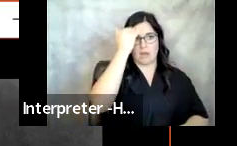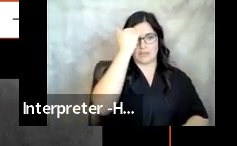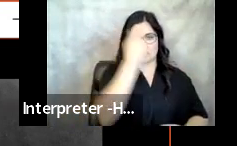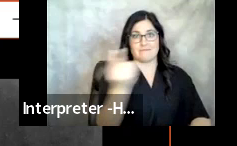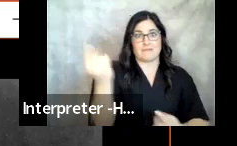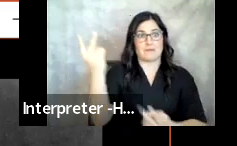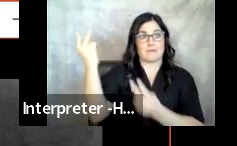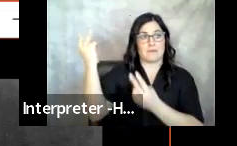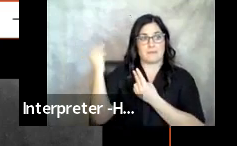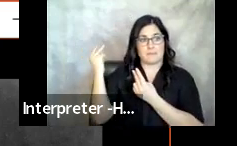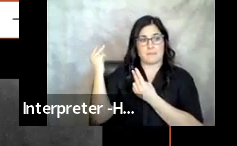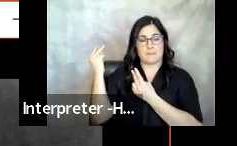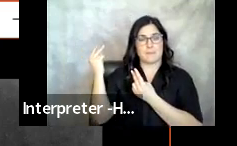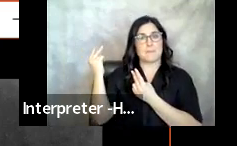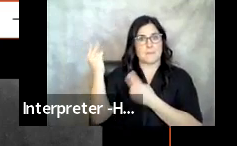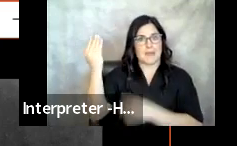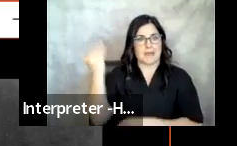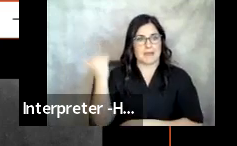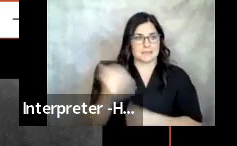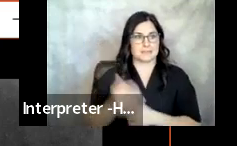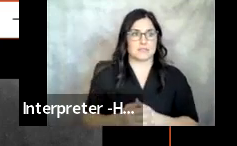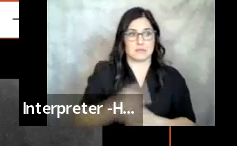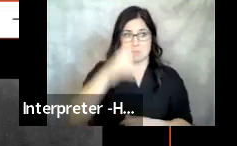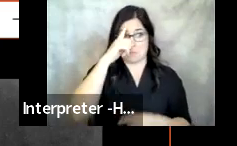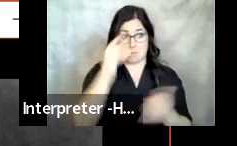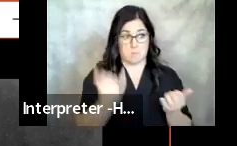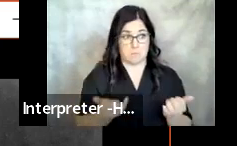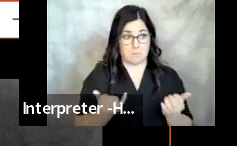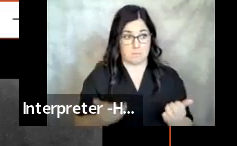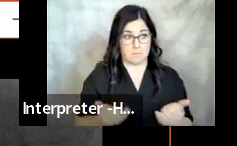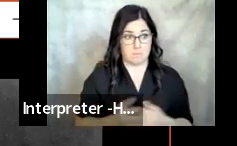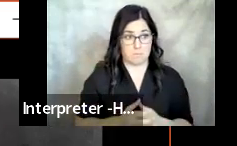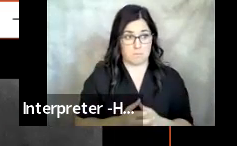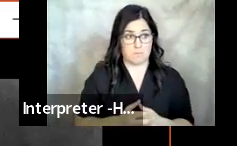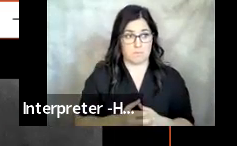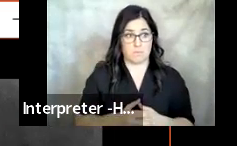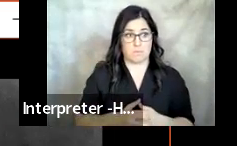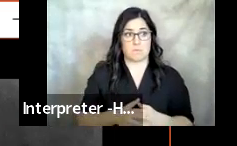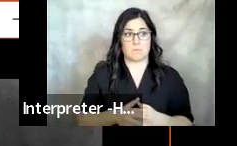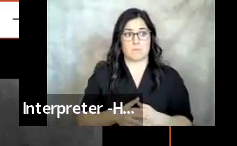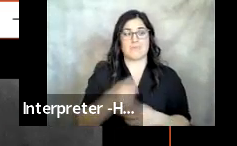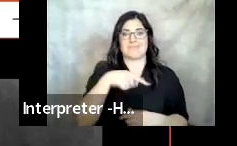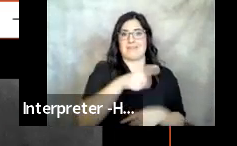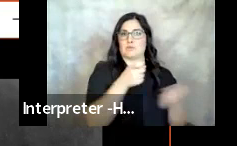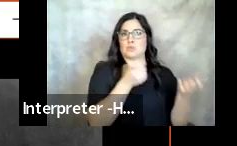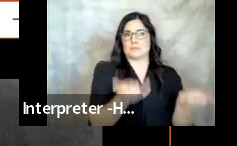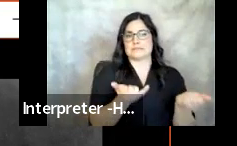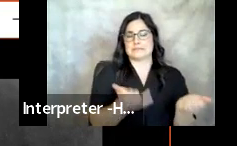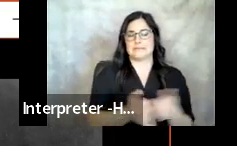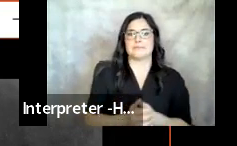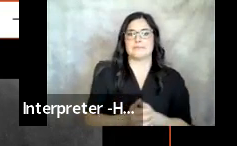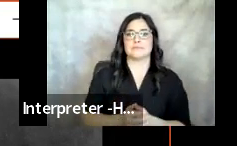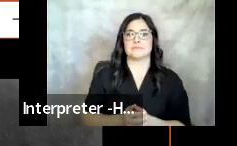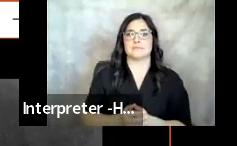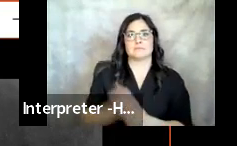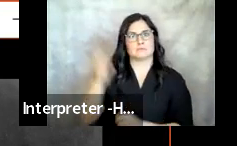He's not just some. Whack job. He's he's a he's.